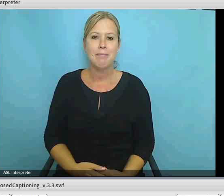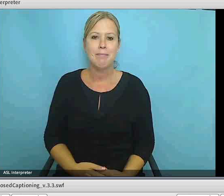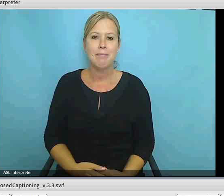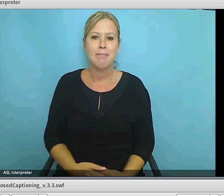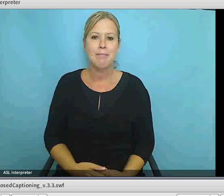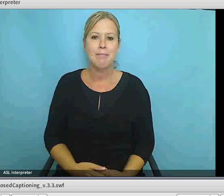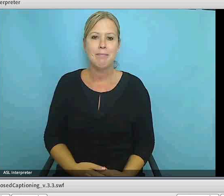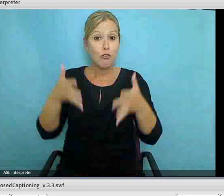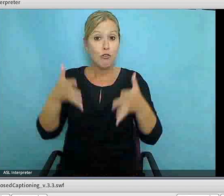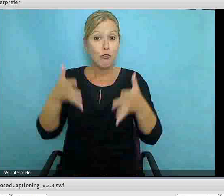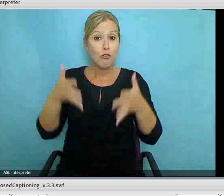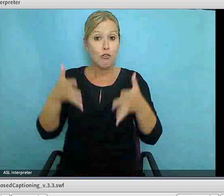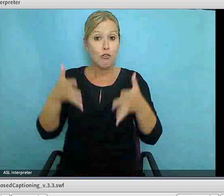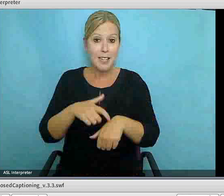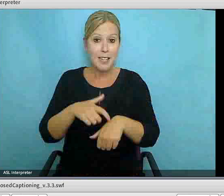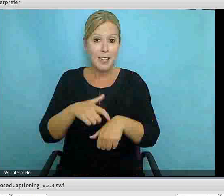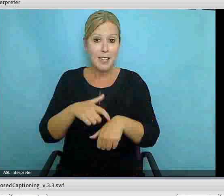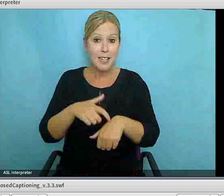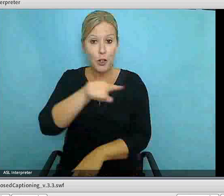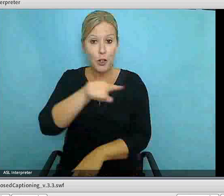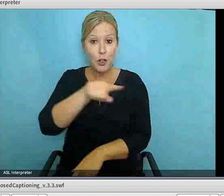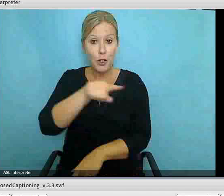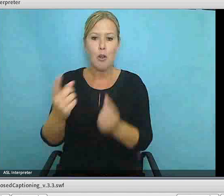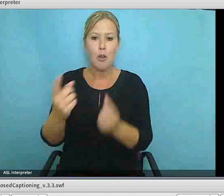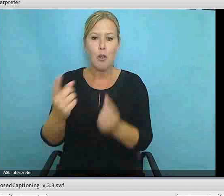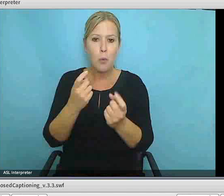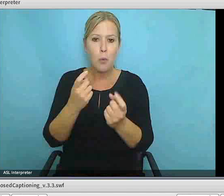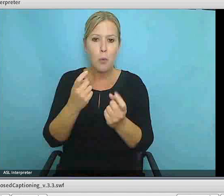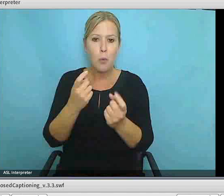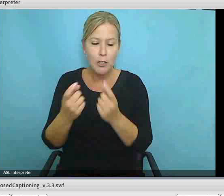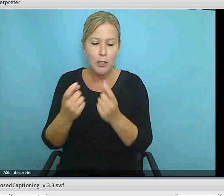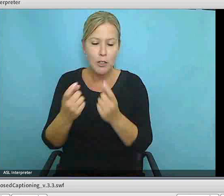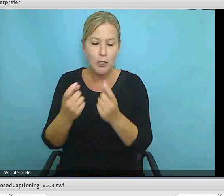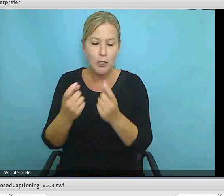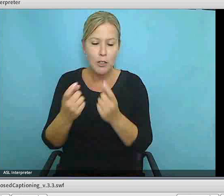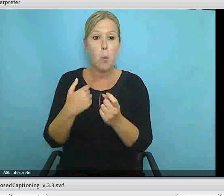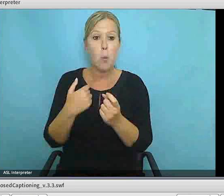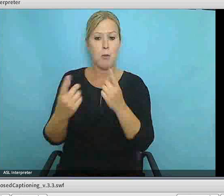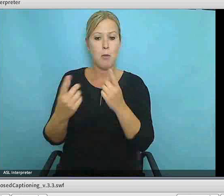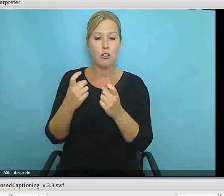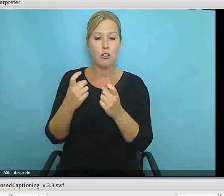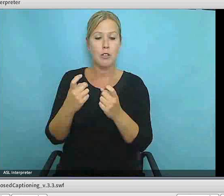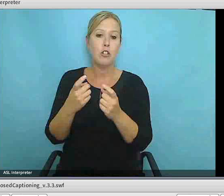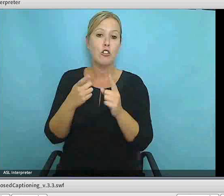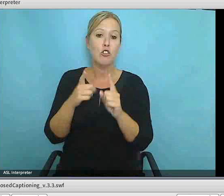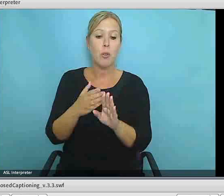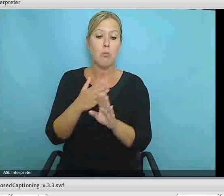You can ask a question by typing it directly into the text box on the left-hand side of your screen.